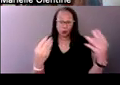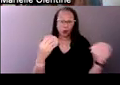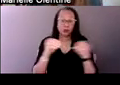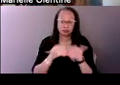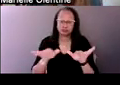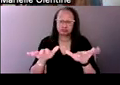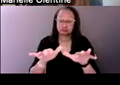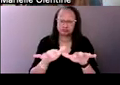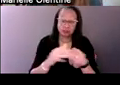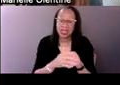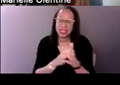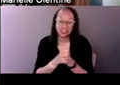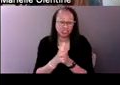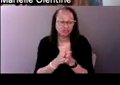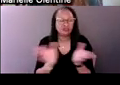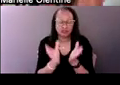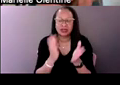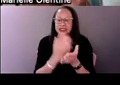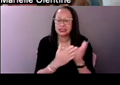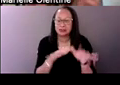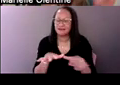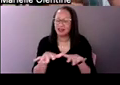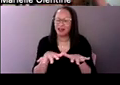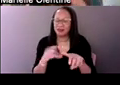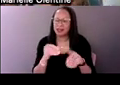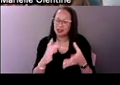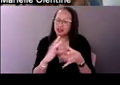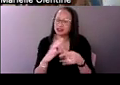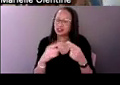attract people that want to make the same types of films that you do. And then number five, critical acclaim or